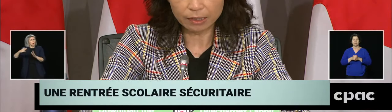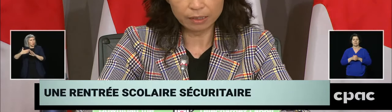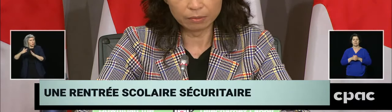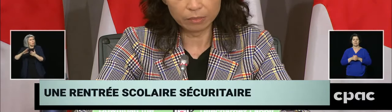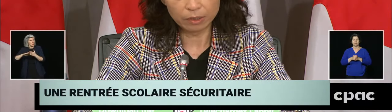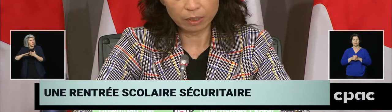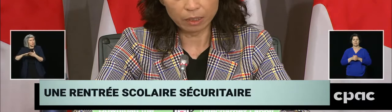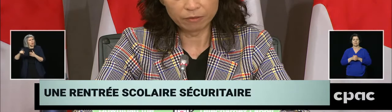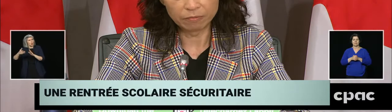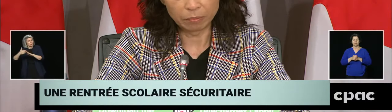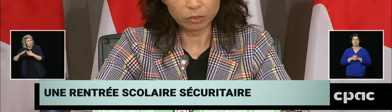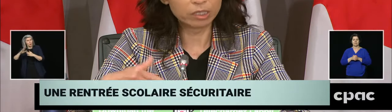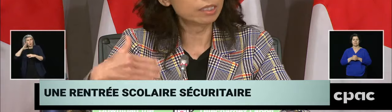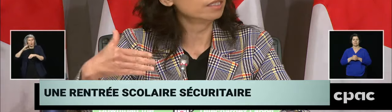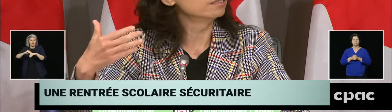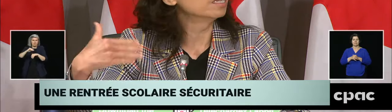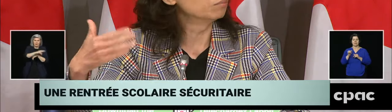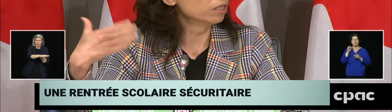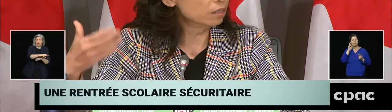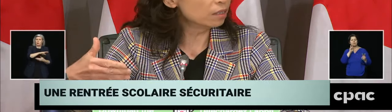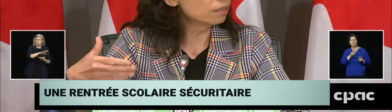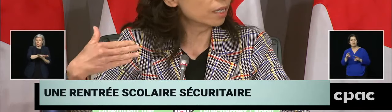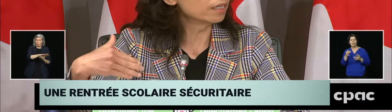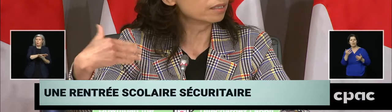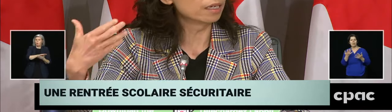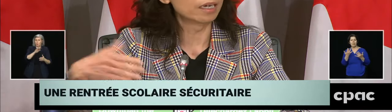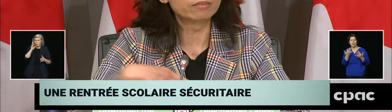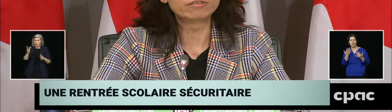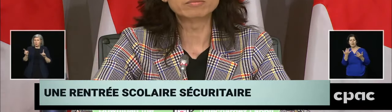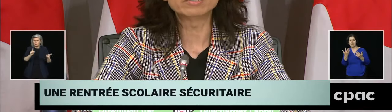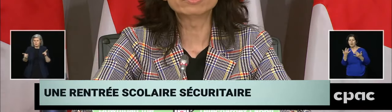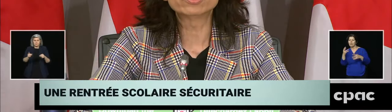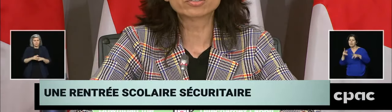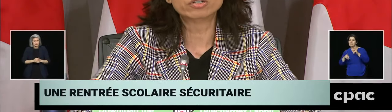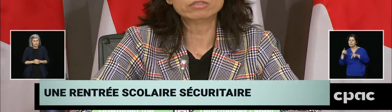SO WHAT MY COLLEAGUES ARE DOING